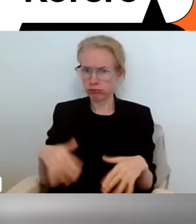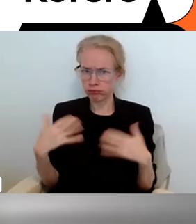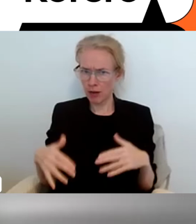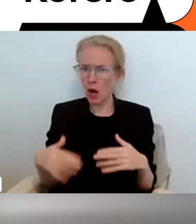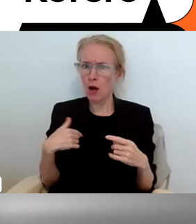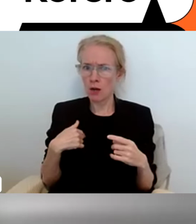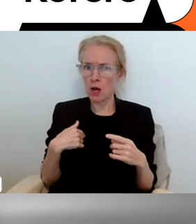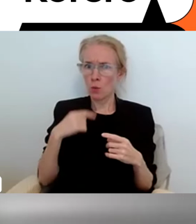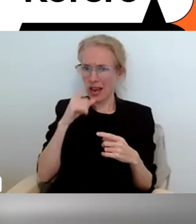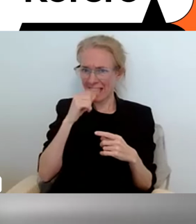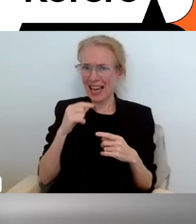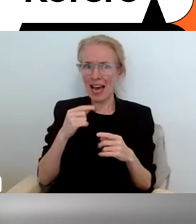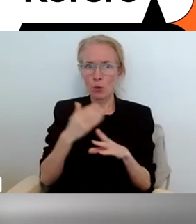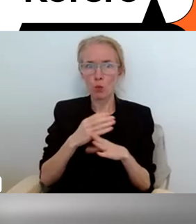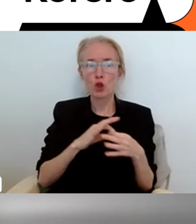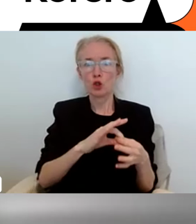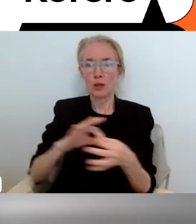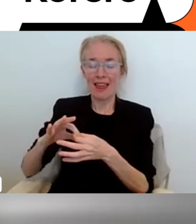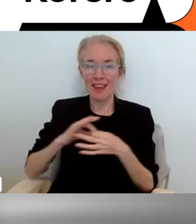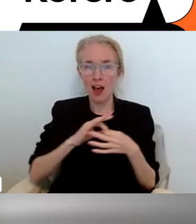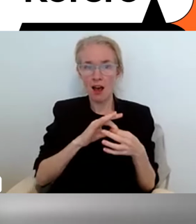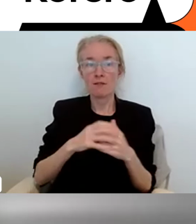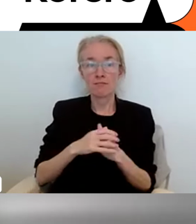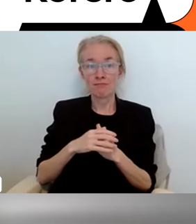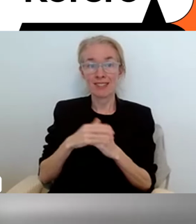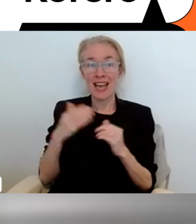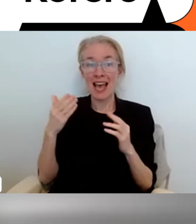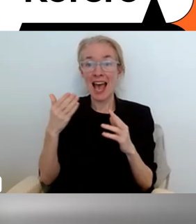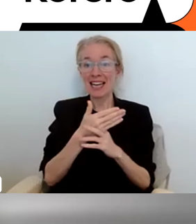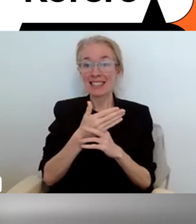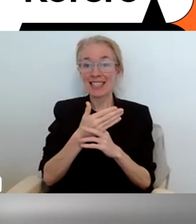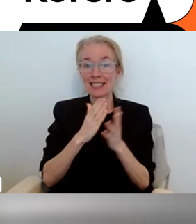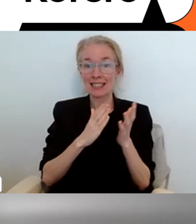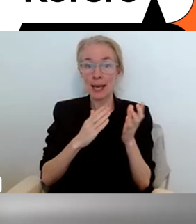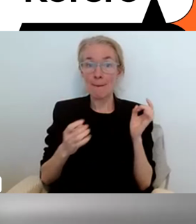Aotearoa has been lobbying for the past seven years and joining